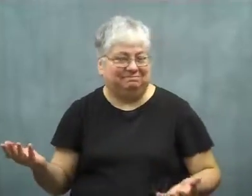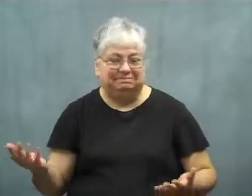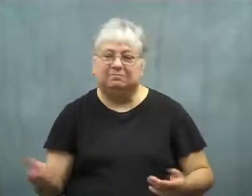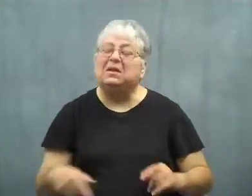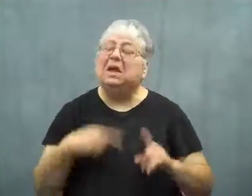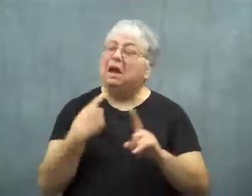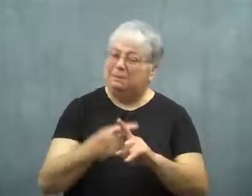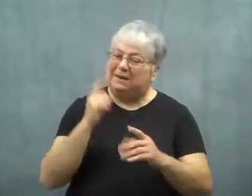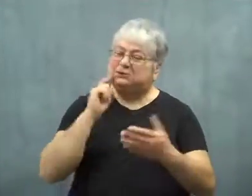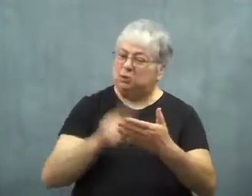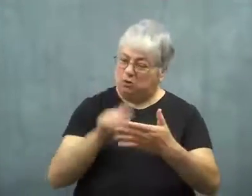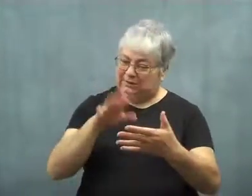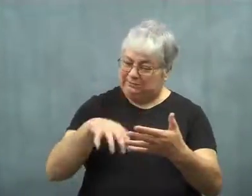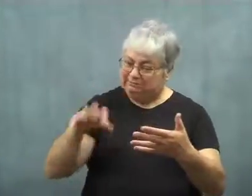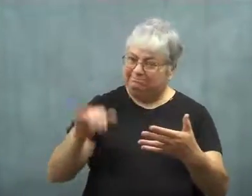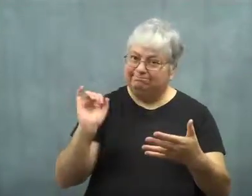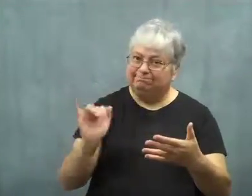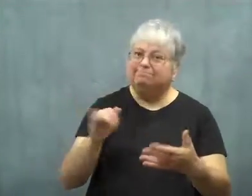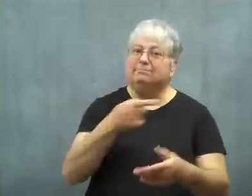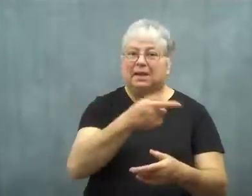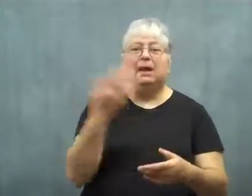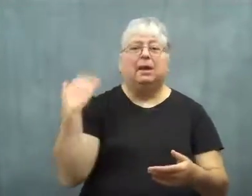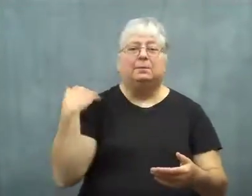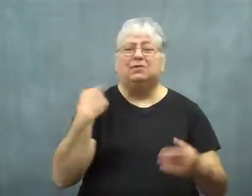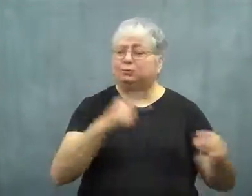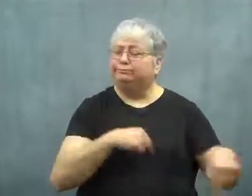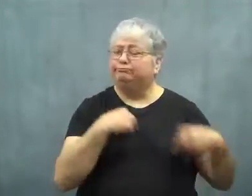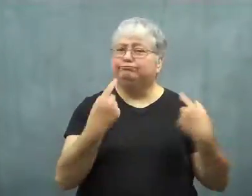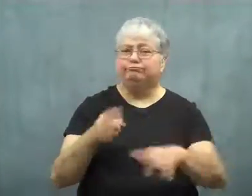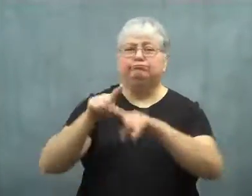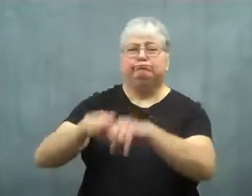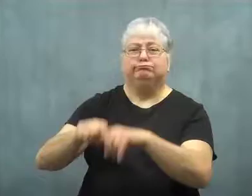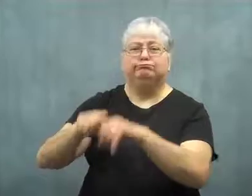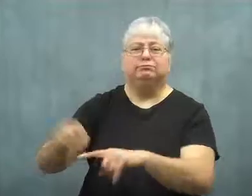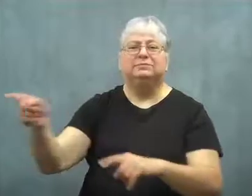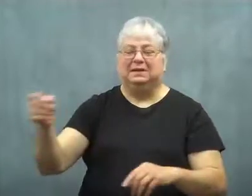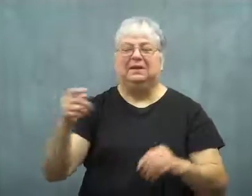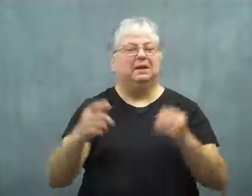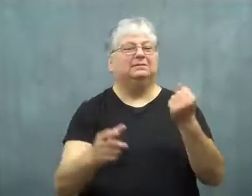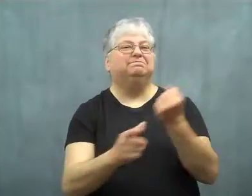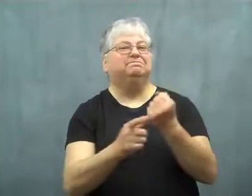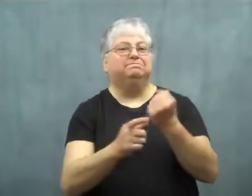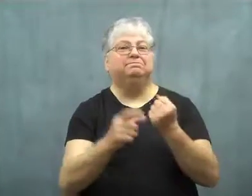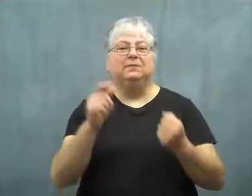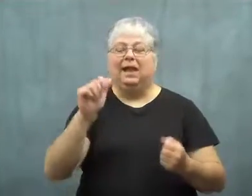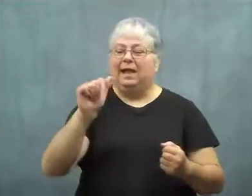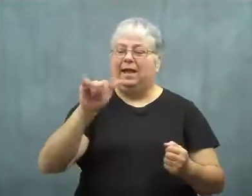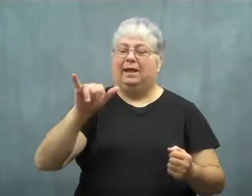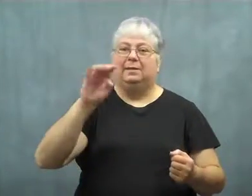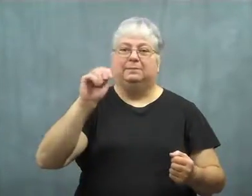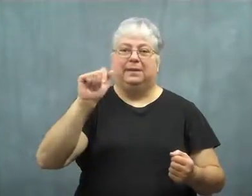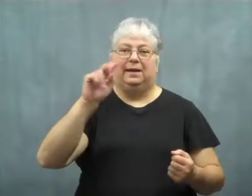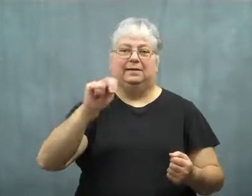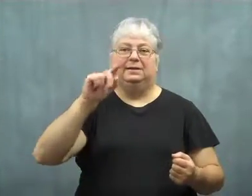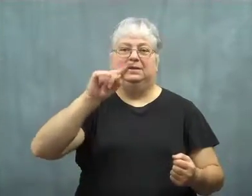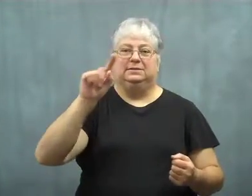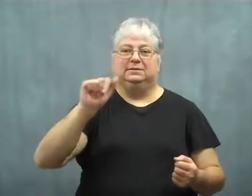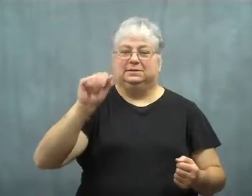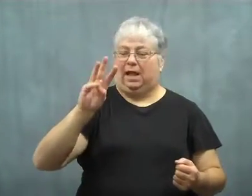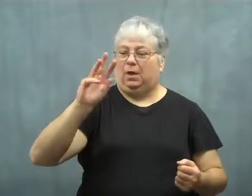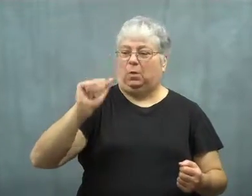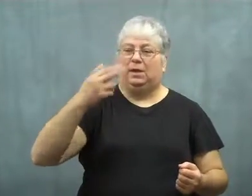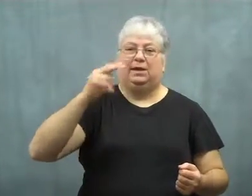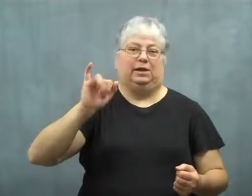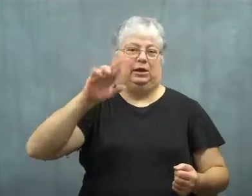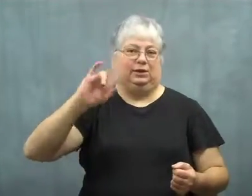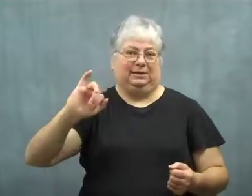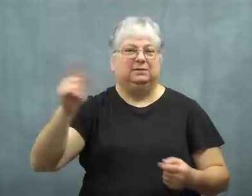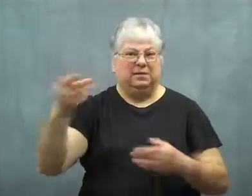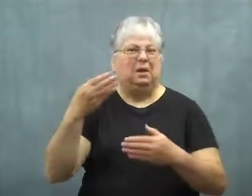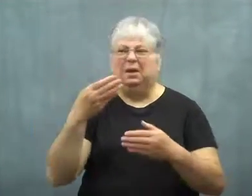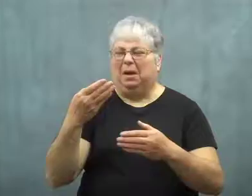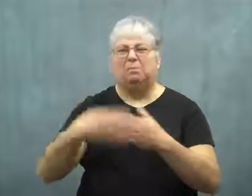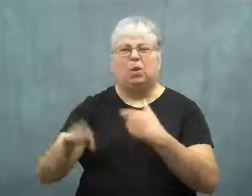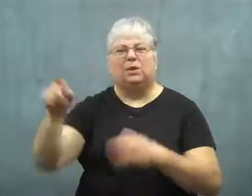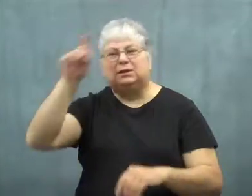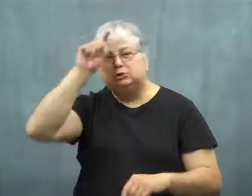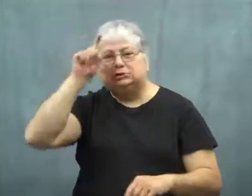It was also evident that he had long relied on Ayman Zawahiri,